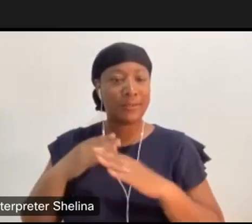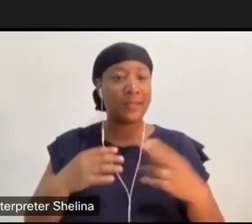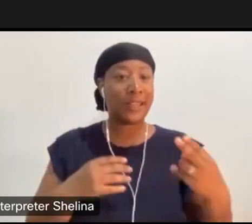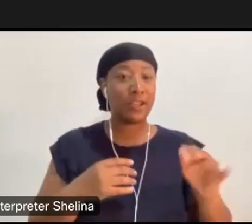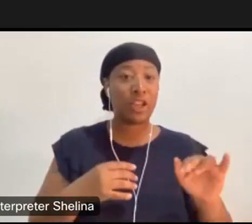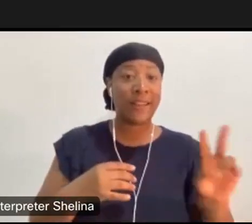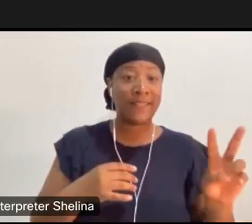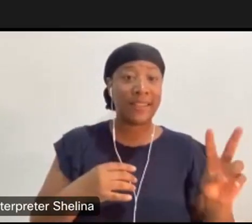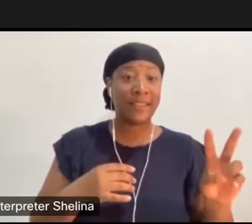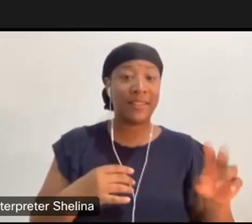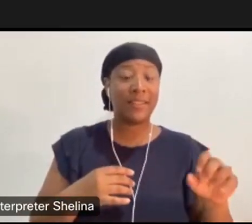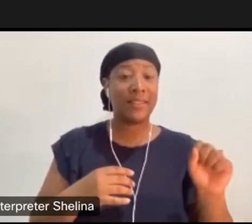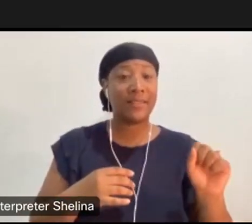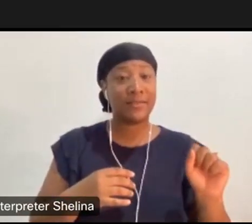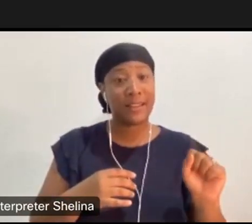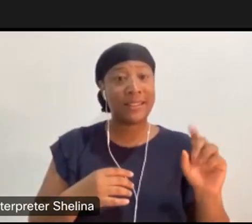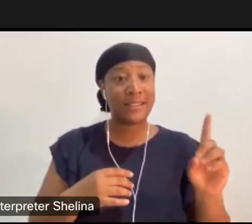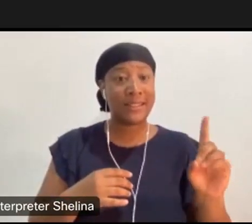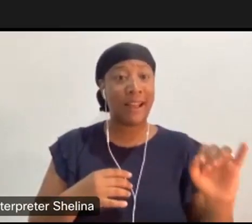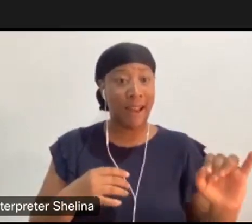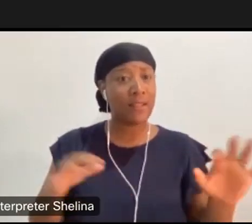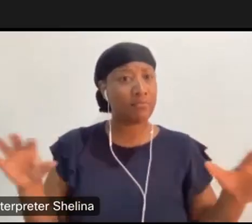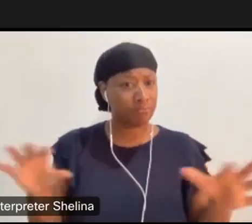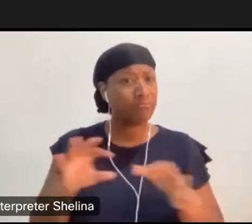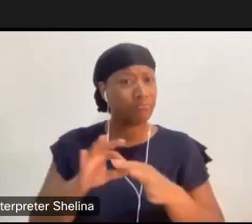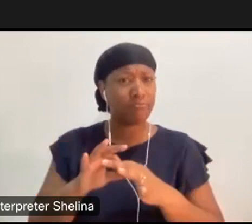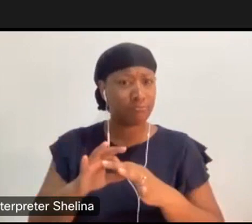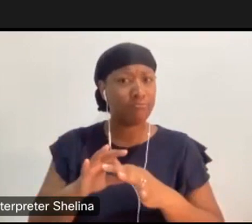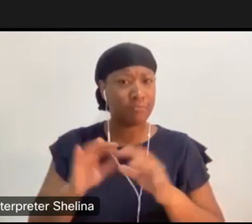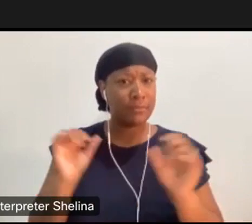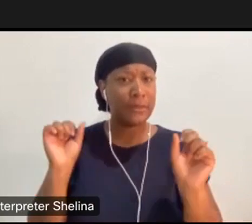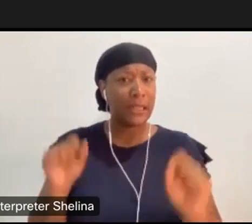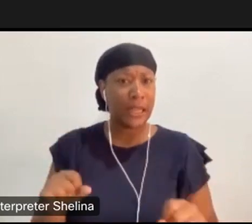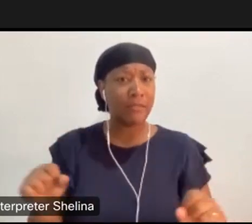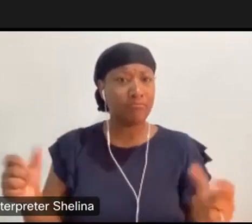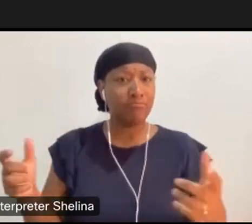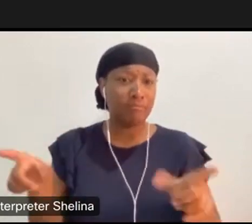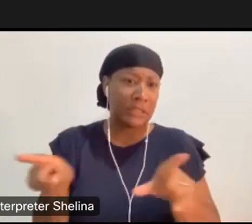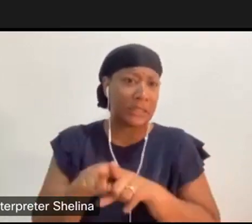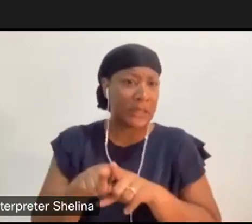So, that can be part of the same application. If you're using the same approach.